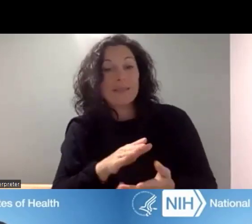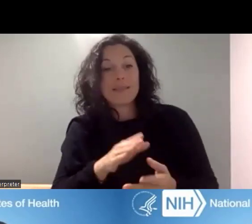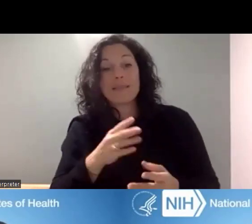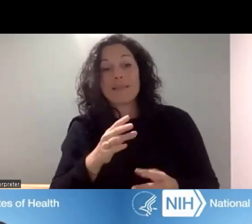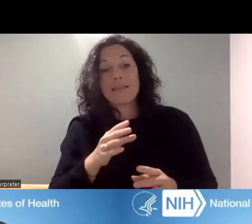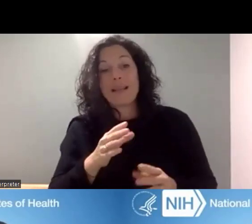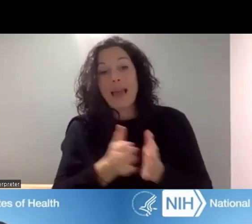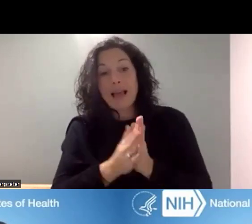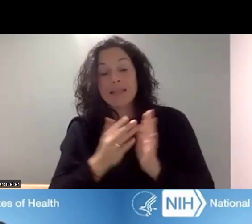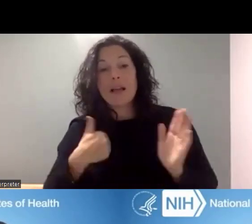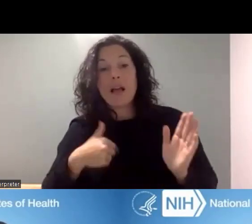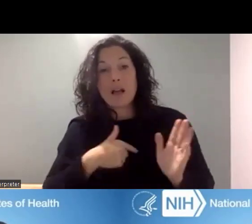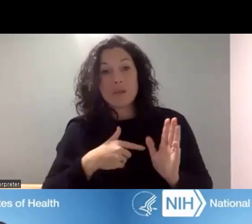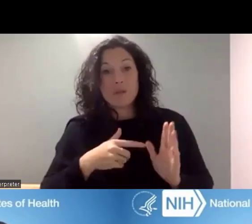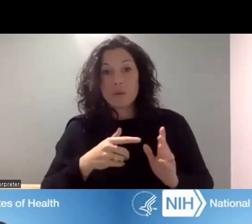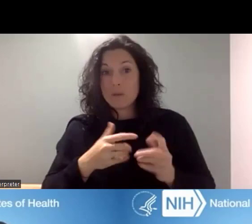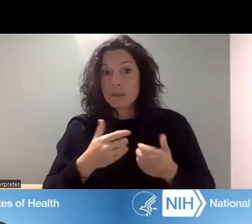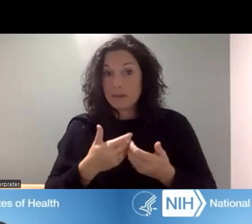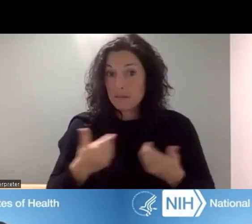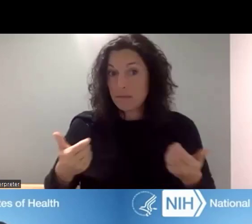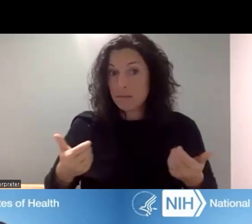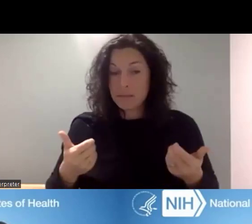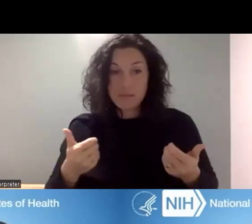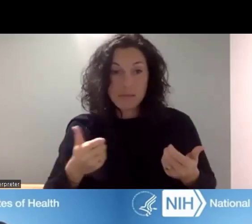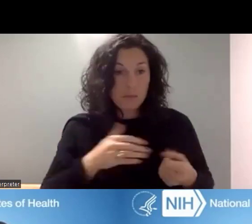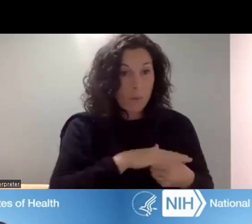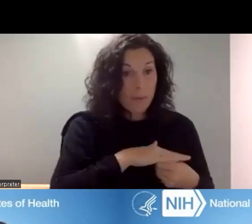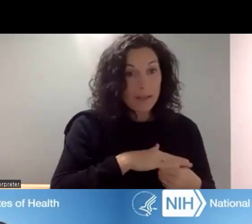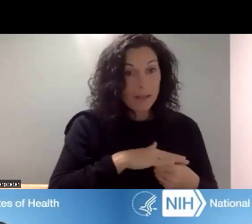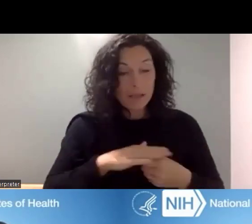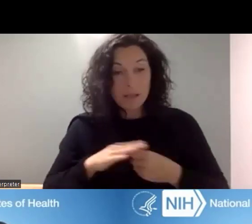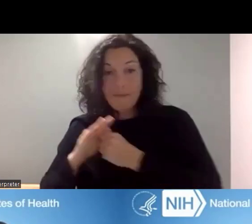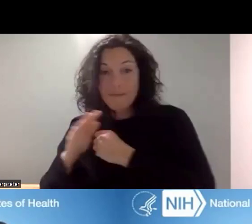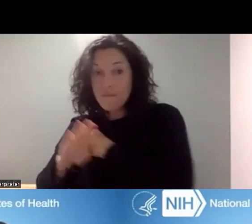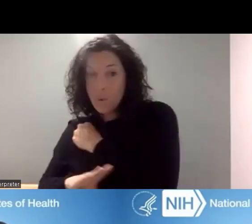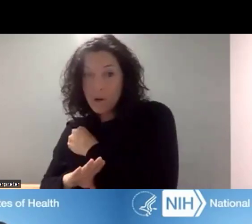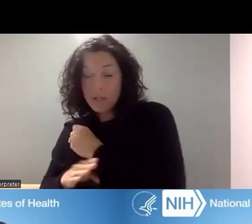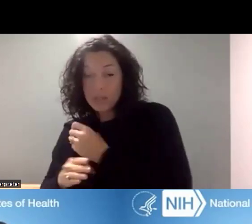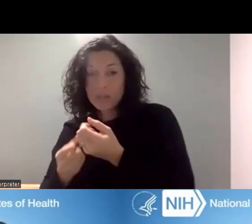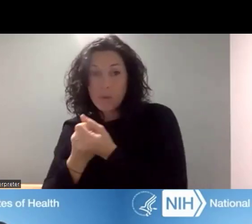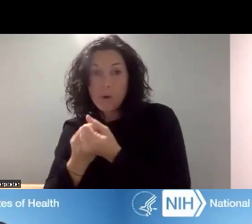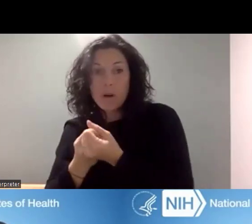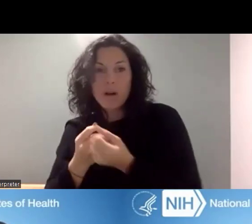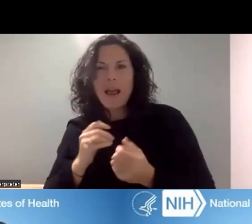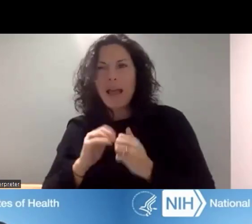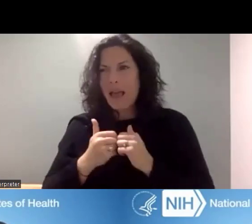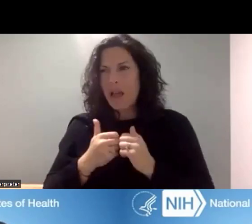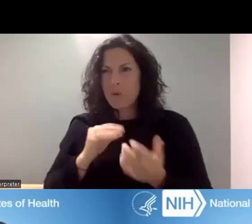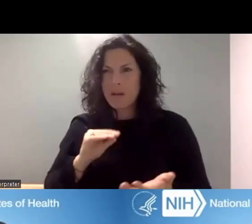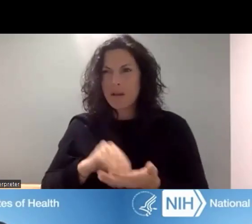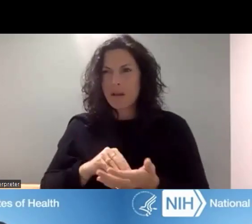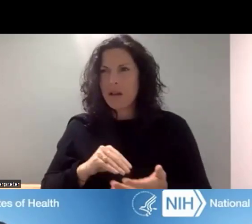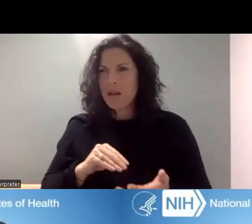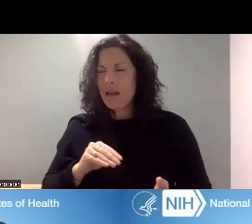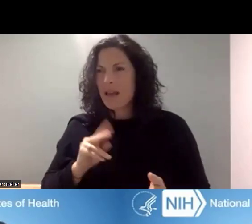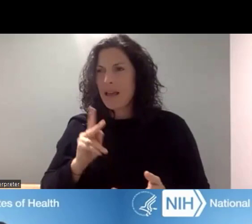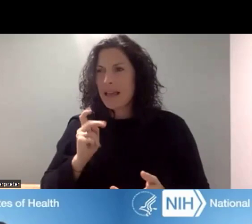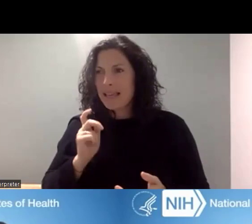between domestic and foreign support. How should we advise foreign Key Personnel on these projects to provide this information?